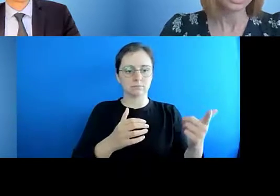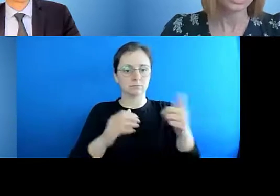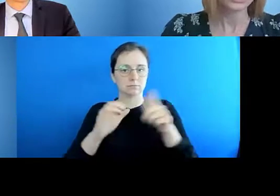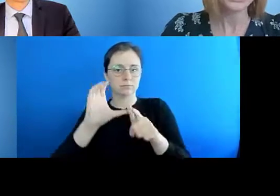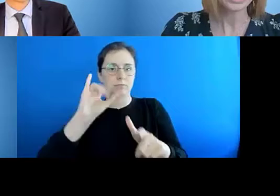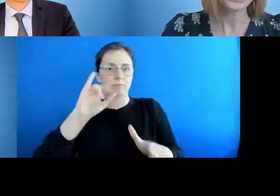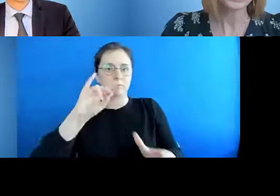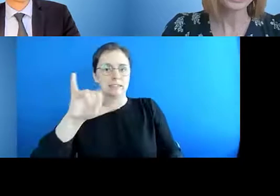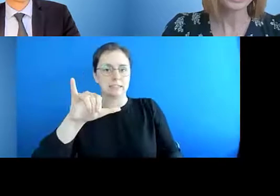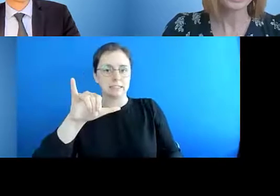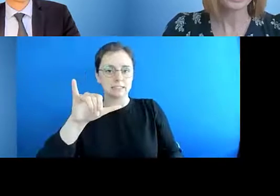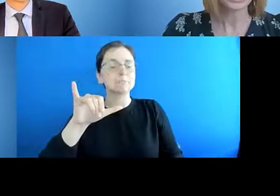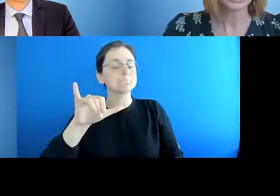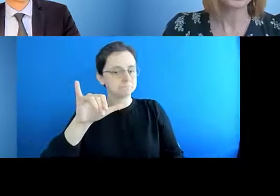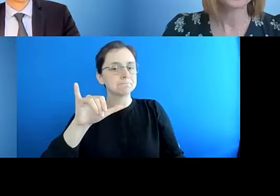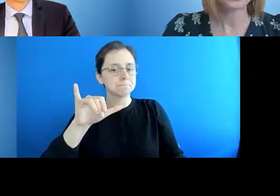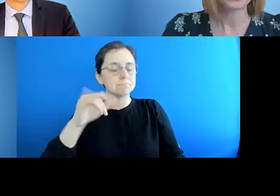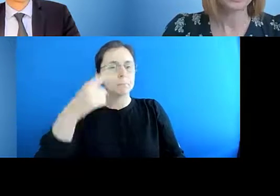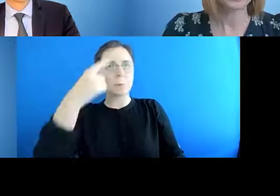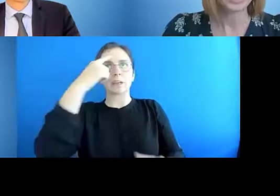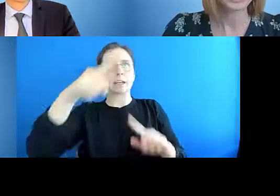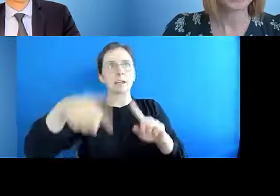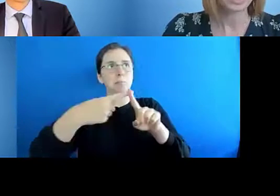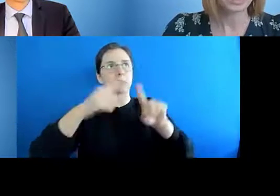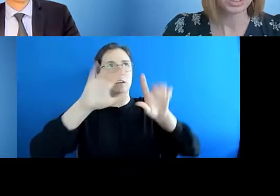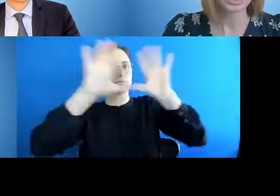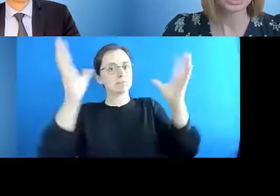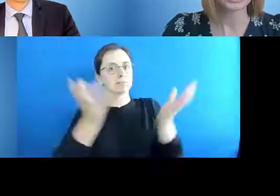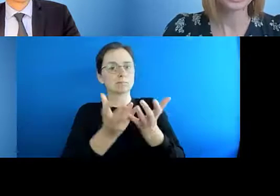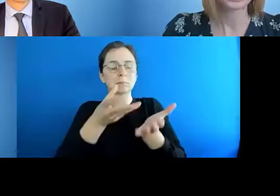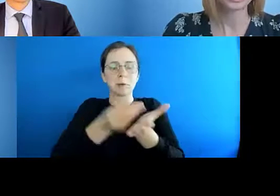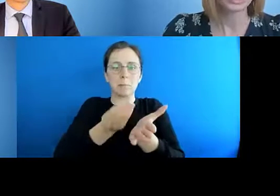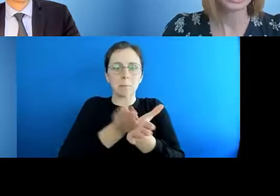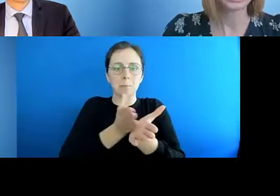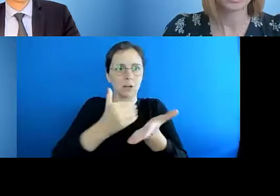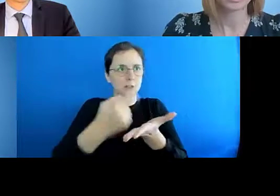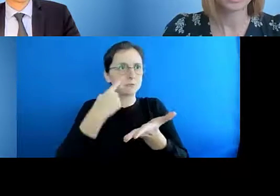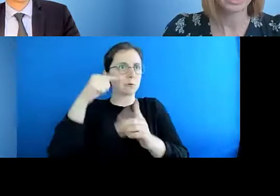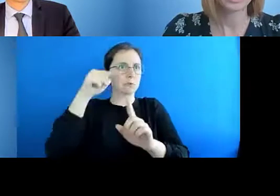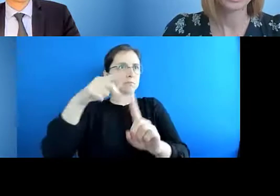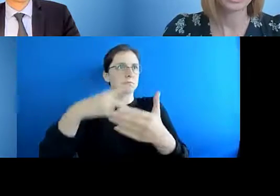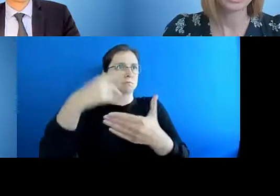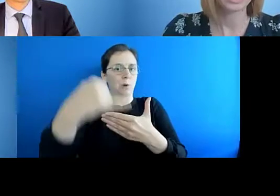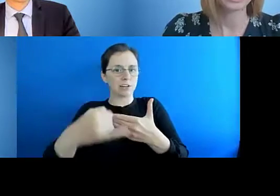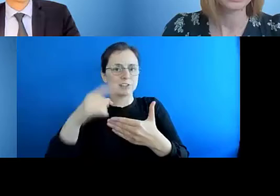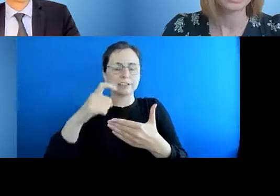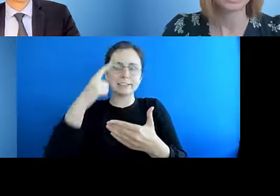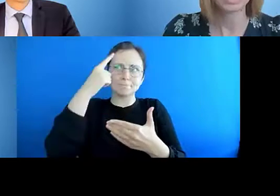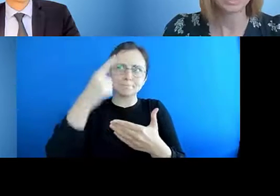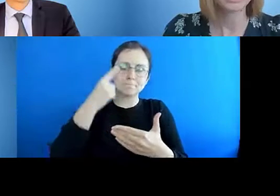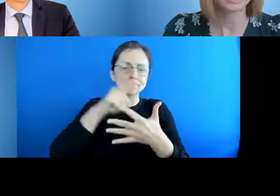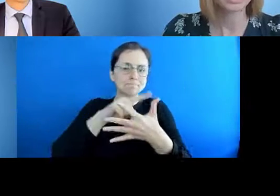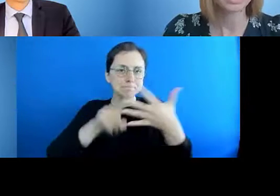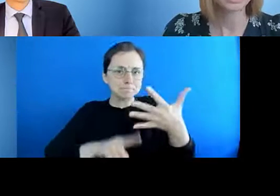Cindy Danielson: So, yeah, and when you're thinking about an overall budget for your project, you will need to think about the different activities